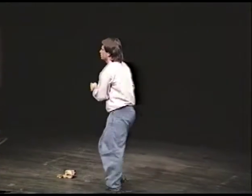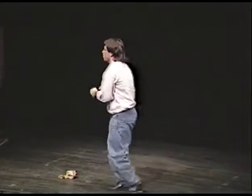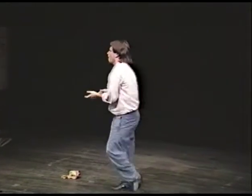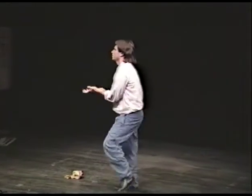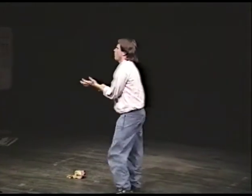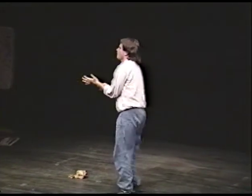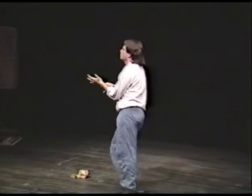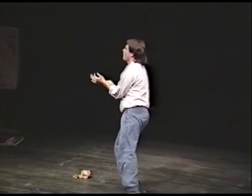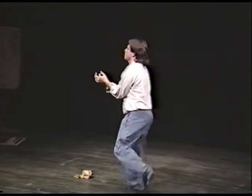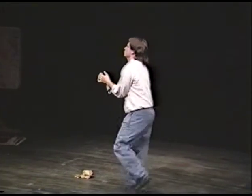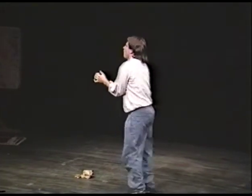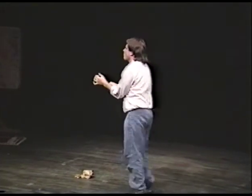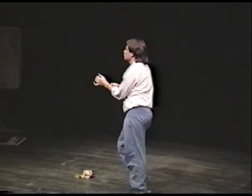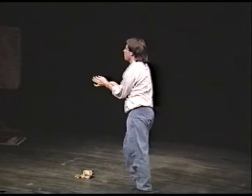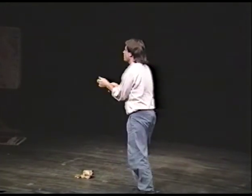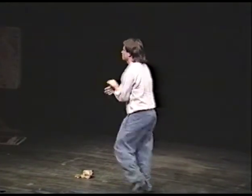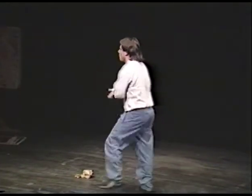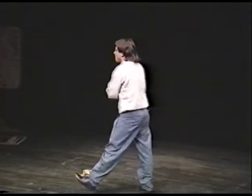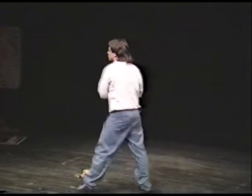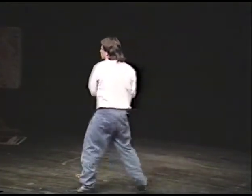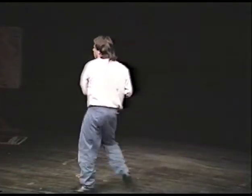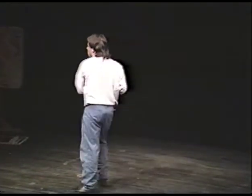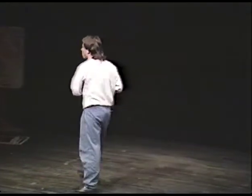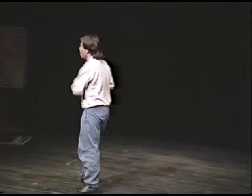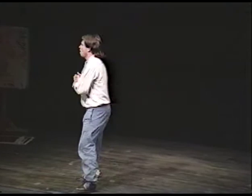[FOOTSTEPS RUNNING]